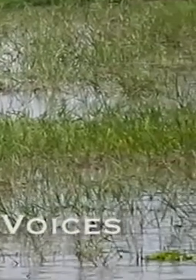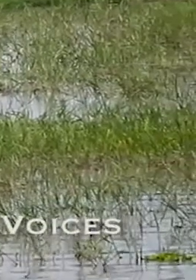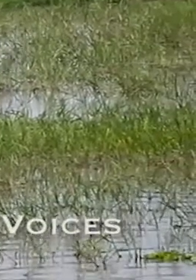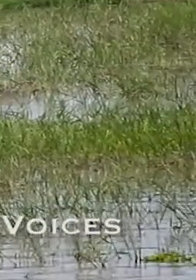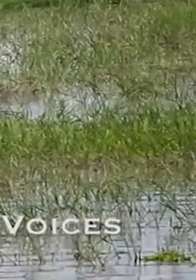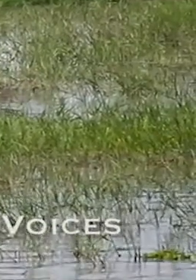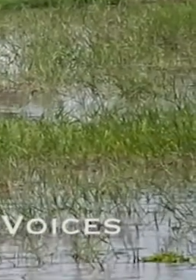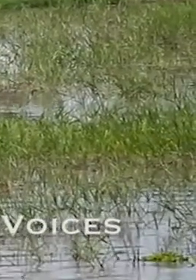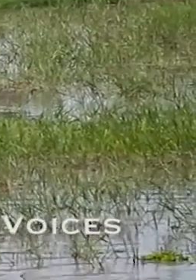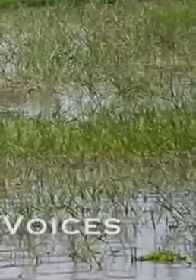uh